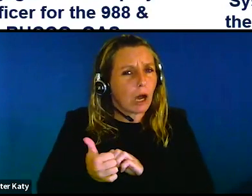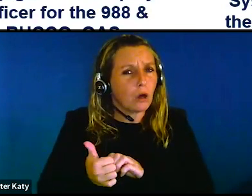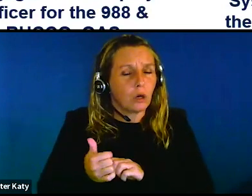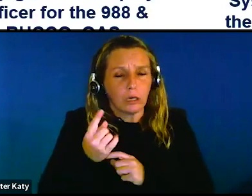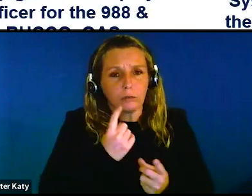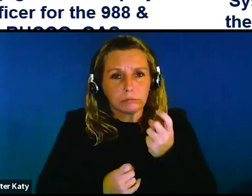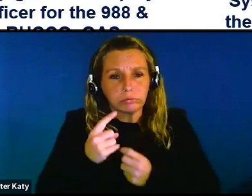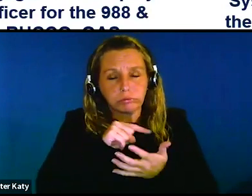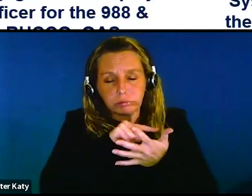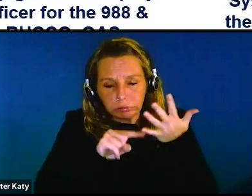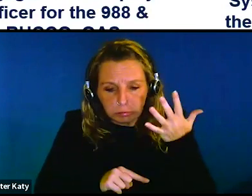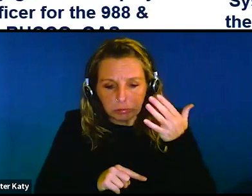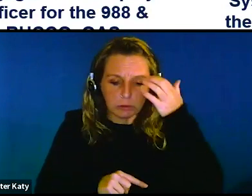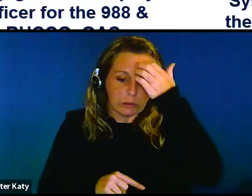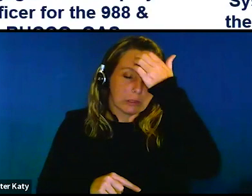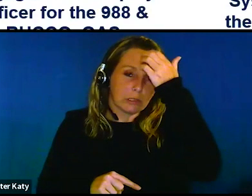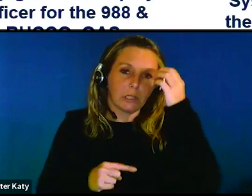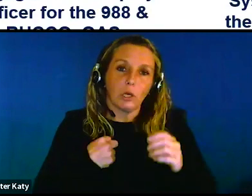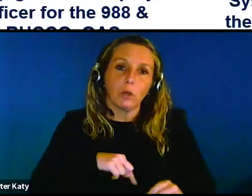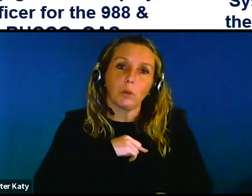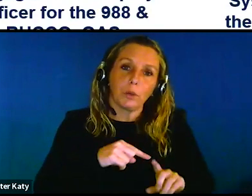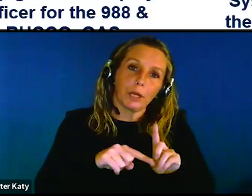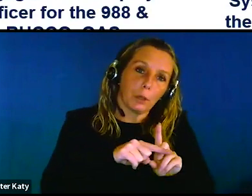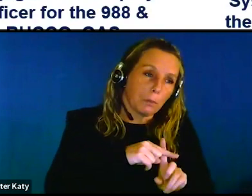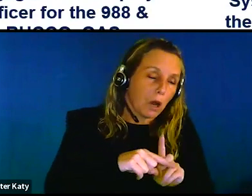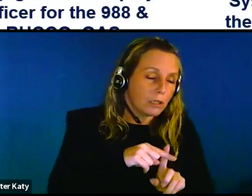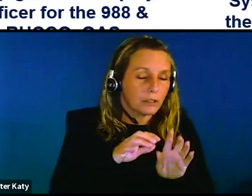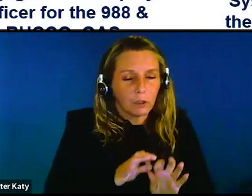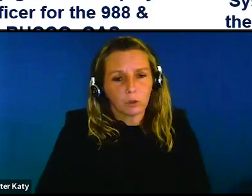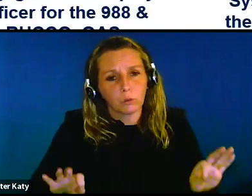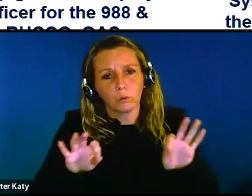We hear positive and critically important stories and outcomes.